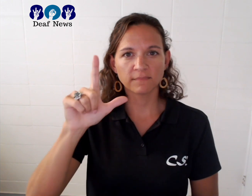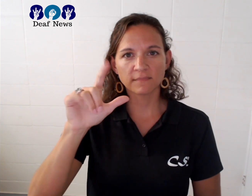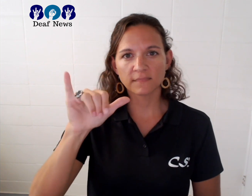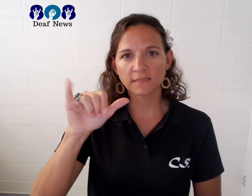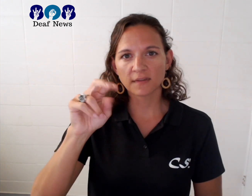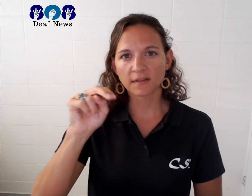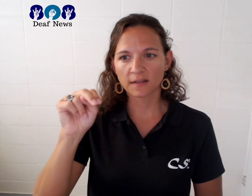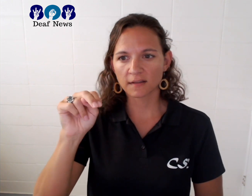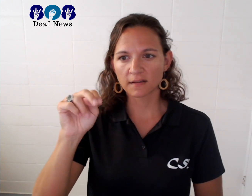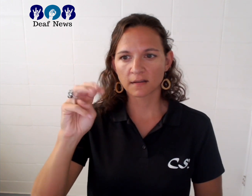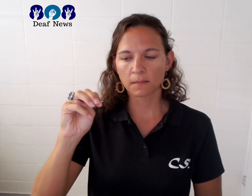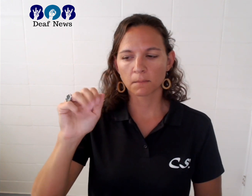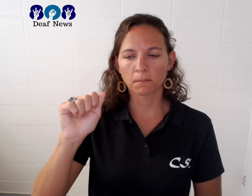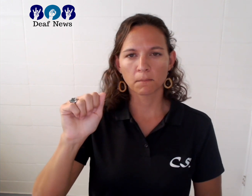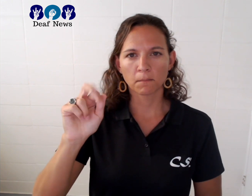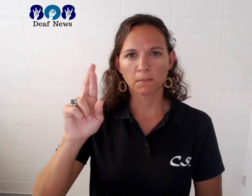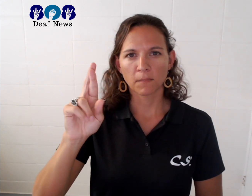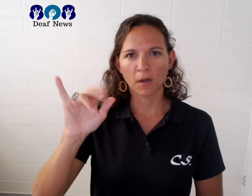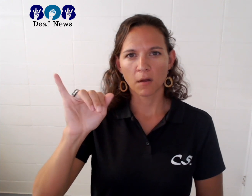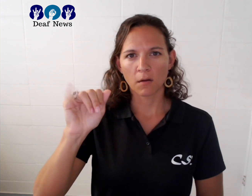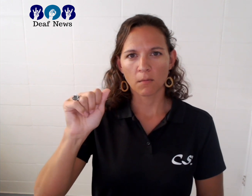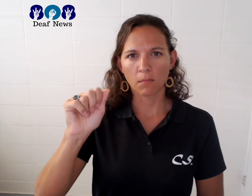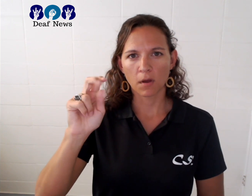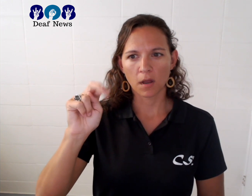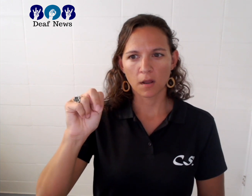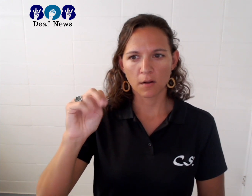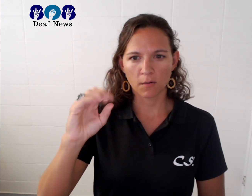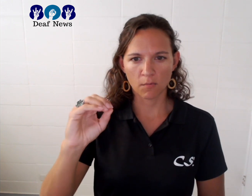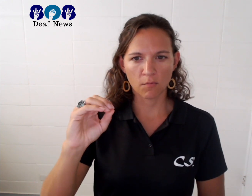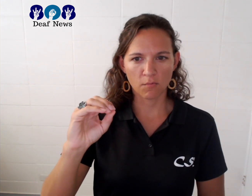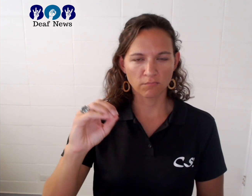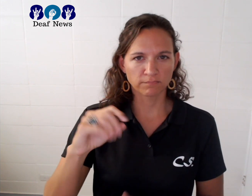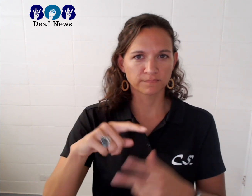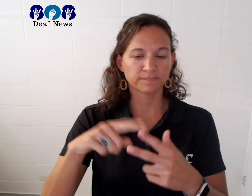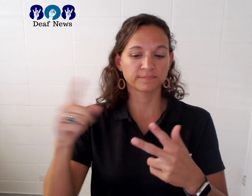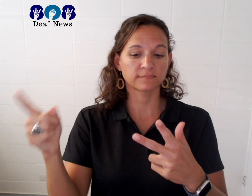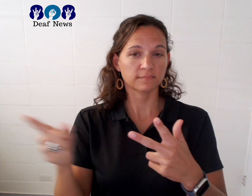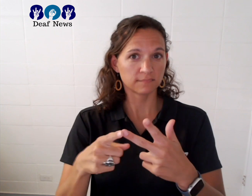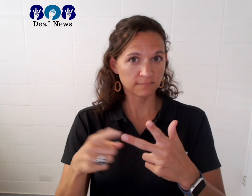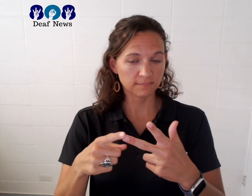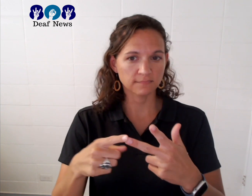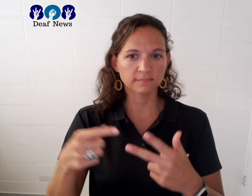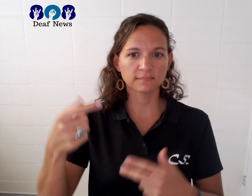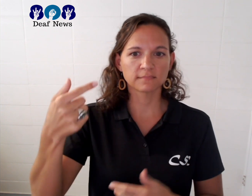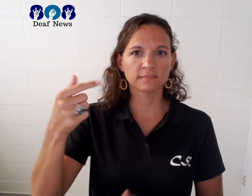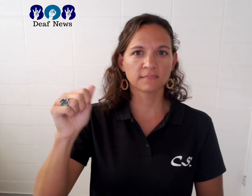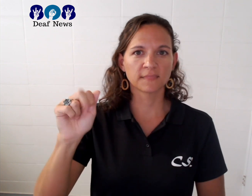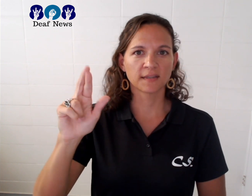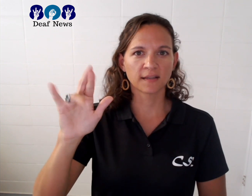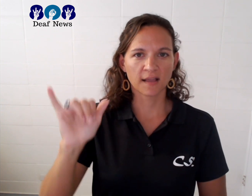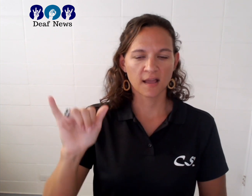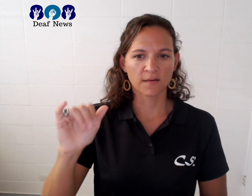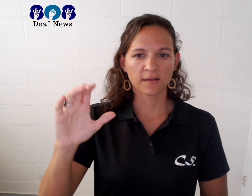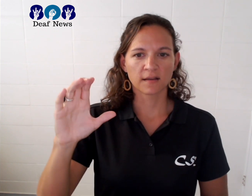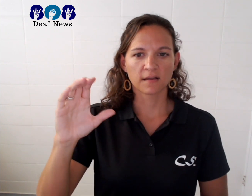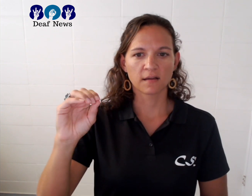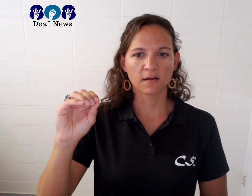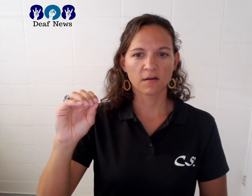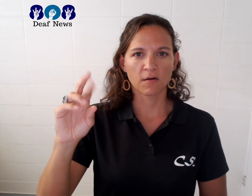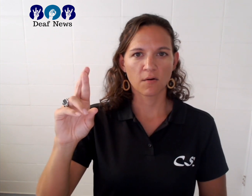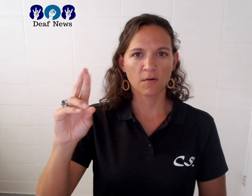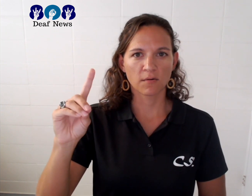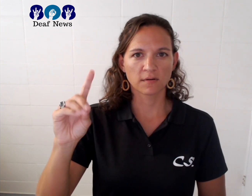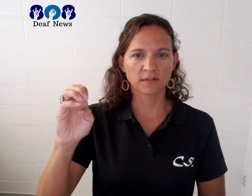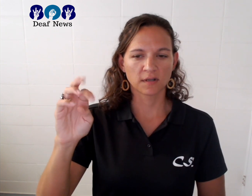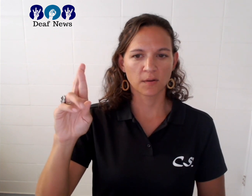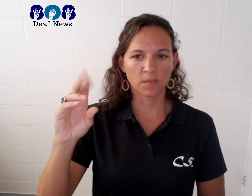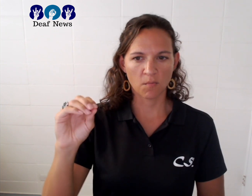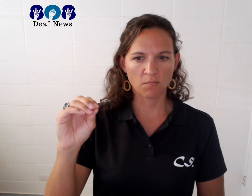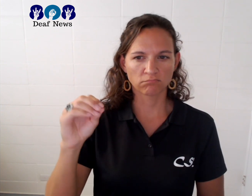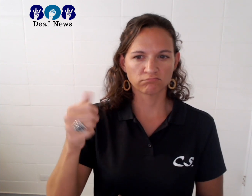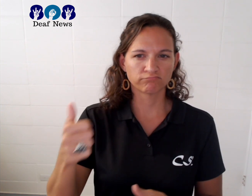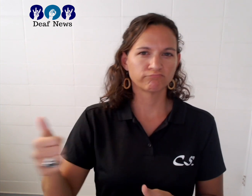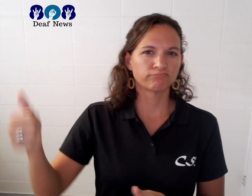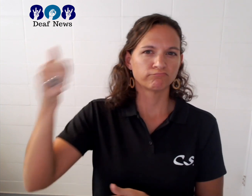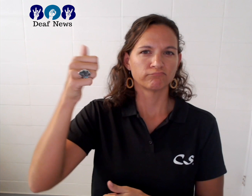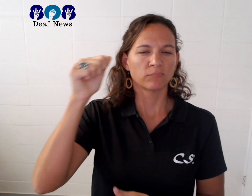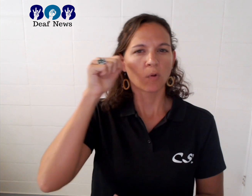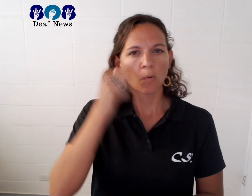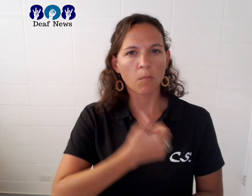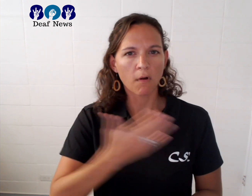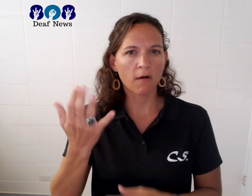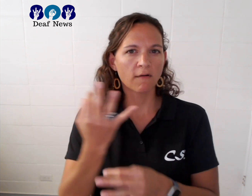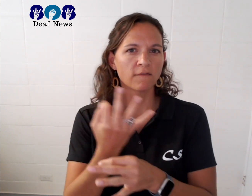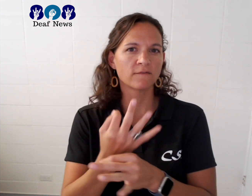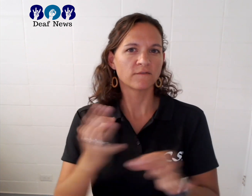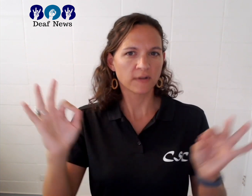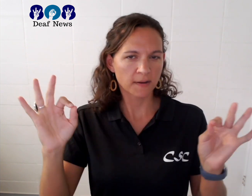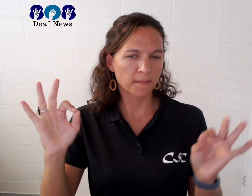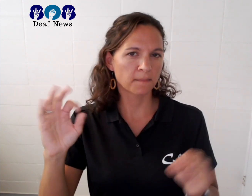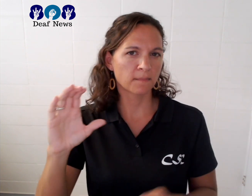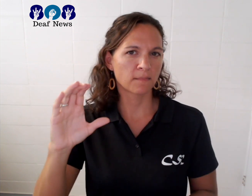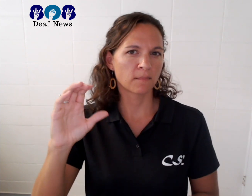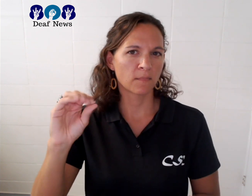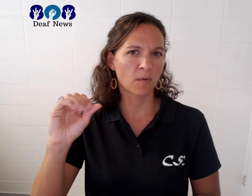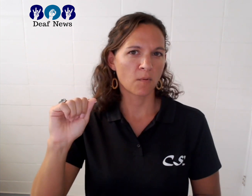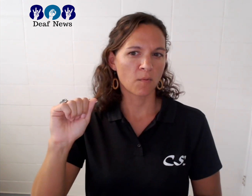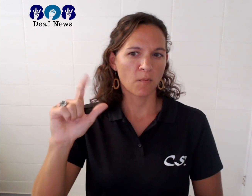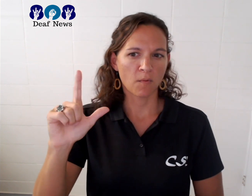Lynn Mariano. As well as Gary Cordeiro. He is the head of the Aloha Freedom Coalition.